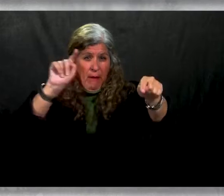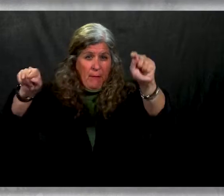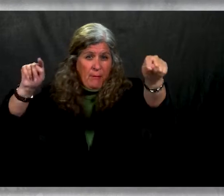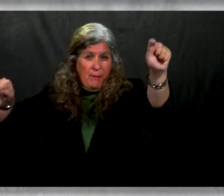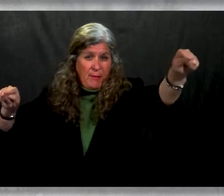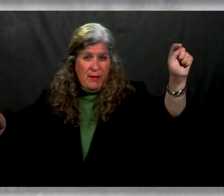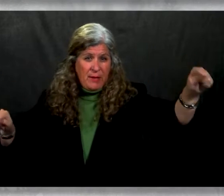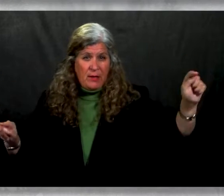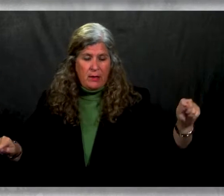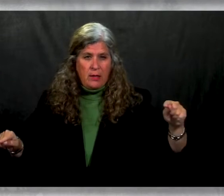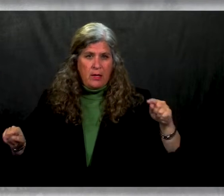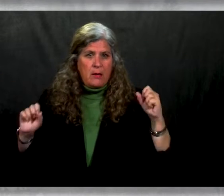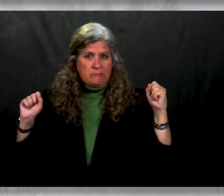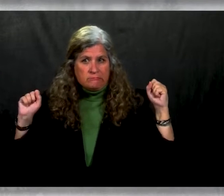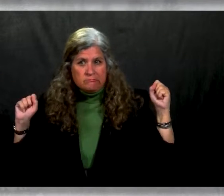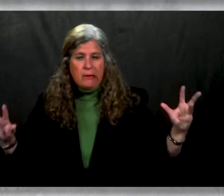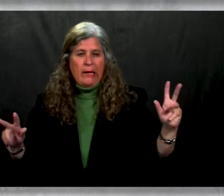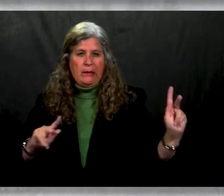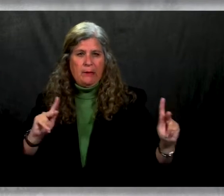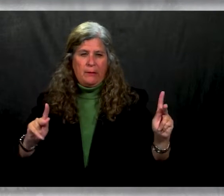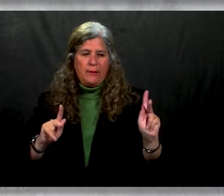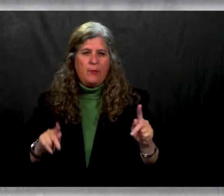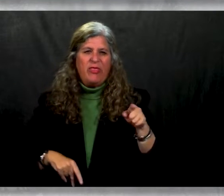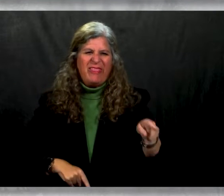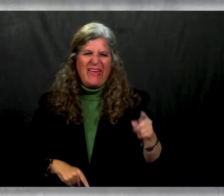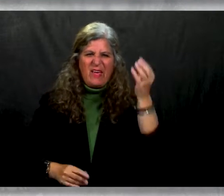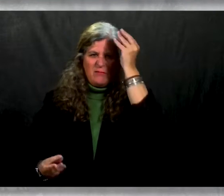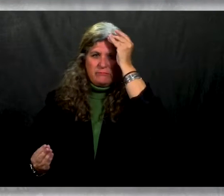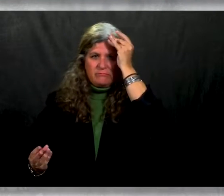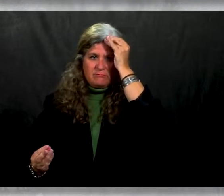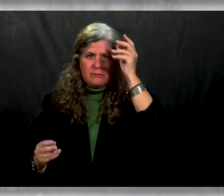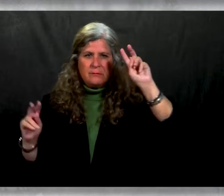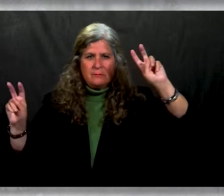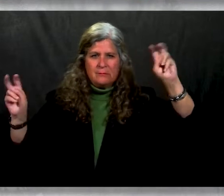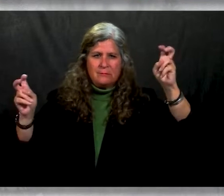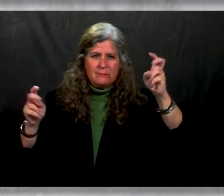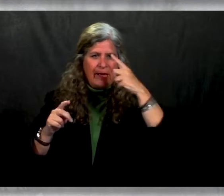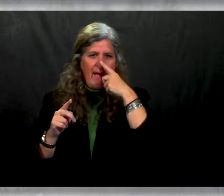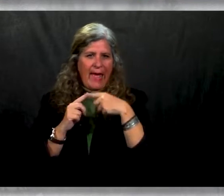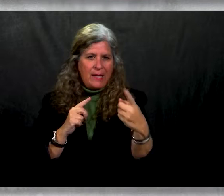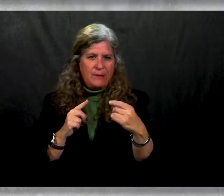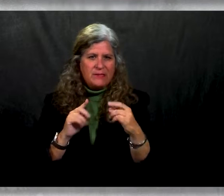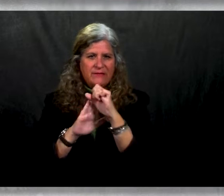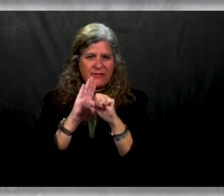or imagined "enemies of the state." Joining me today is Dr. Jason Dawsey,